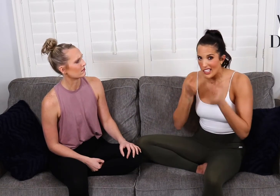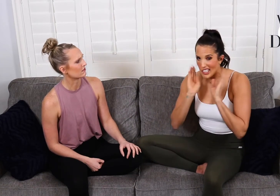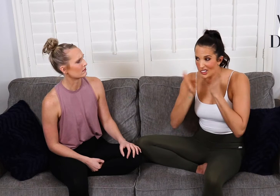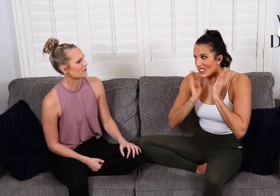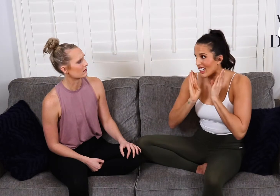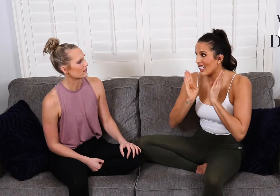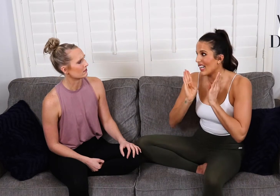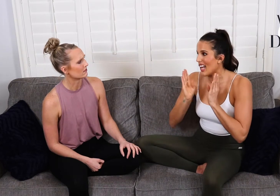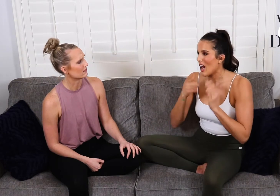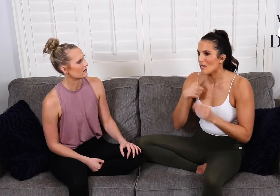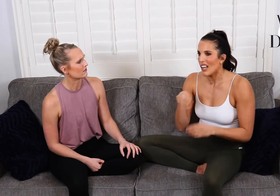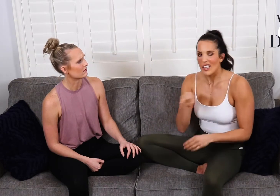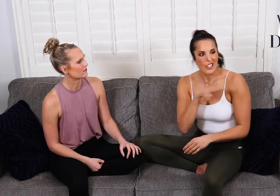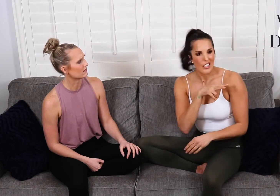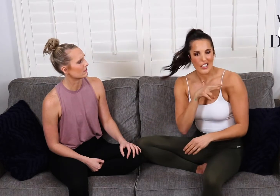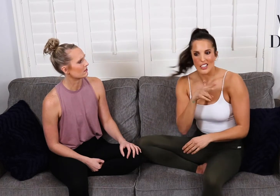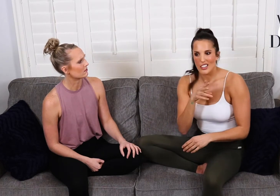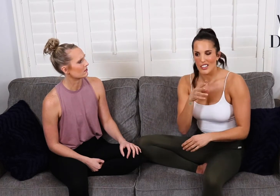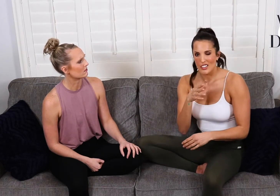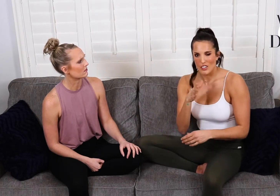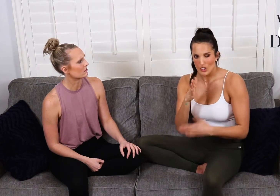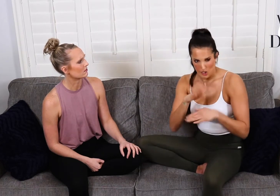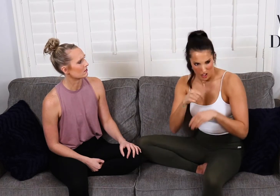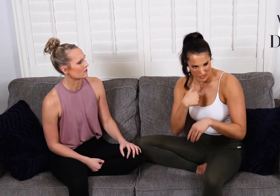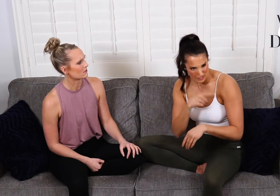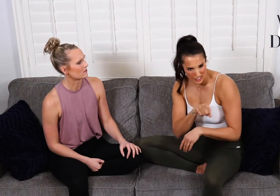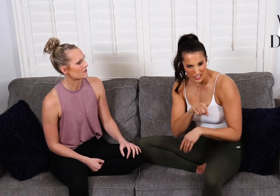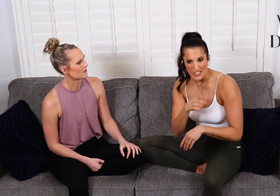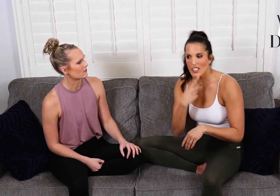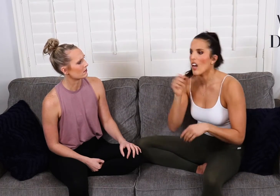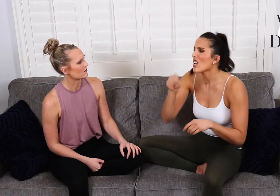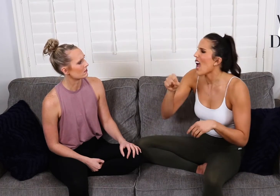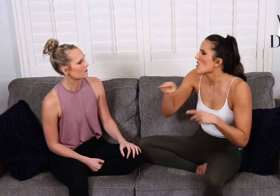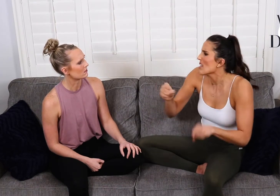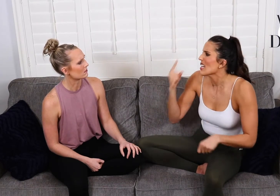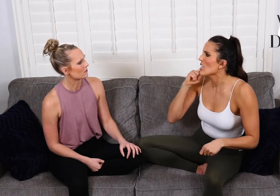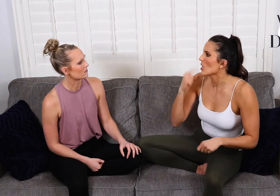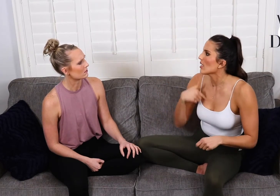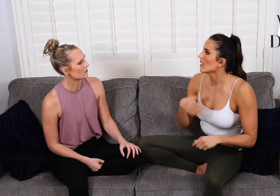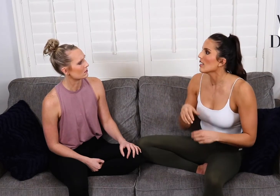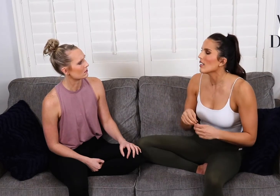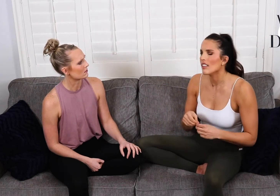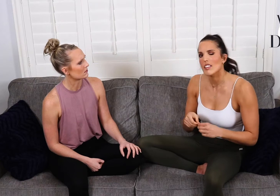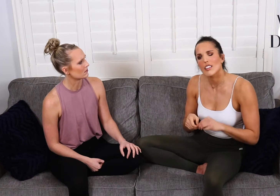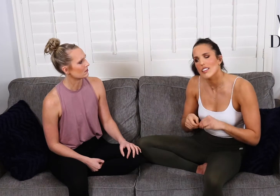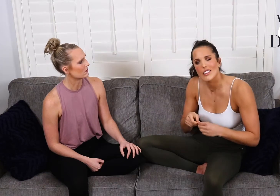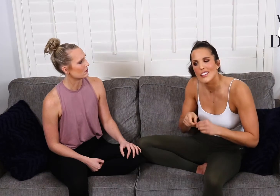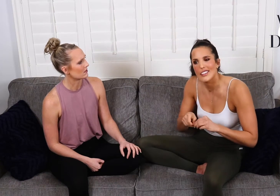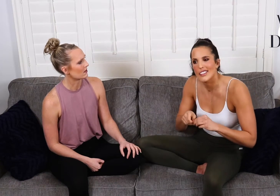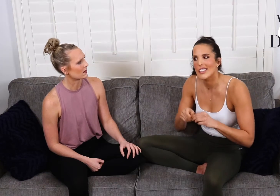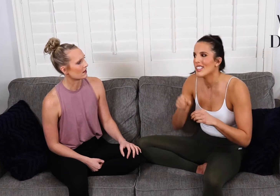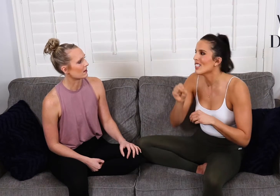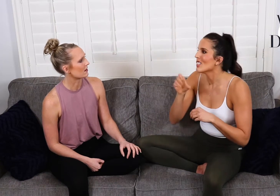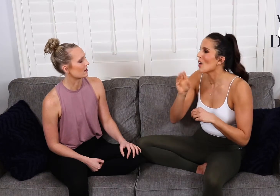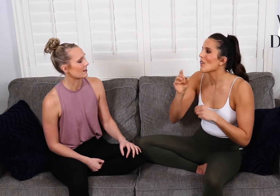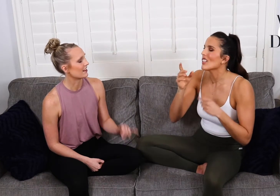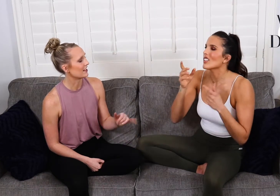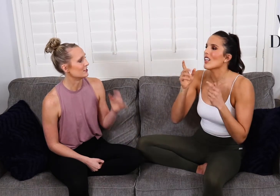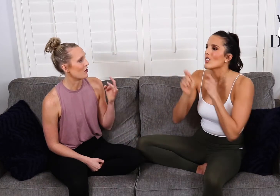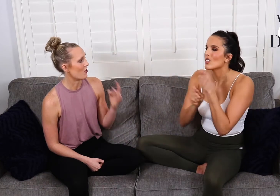my attention and I was like, “Did you just call my name?” And he was like, “Yeah, but you can hear.” Uhhh...